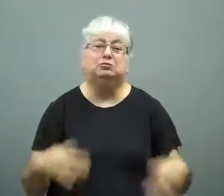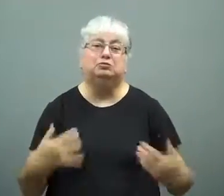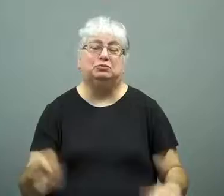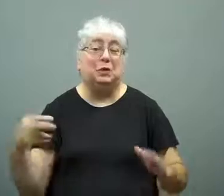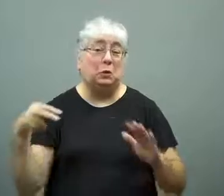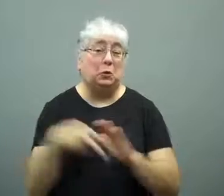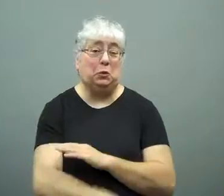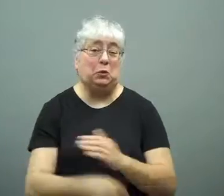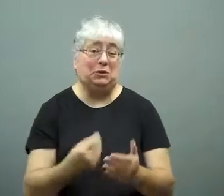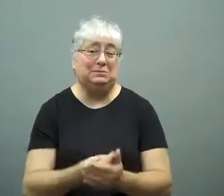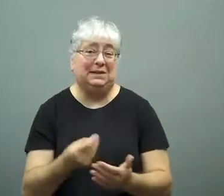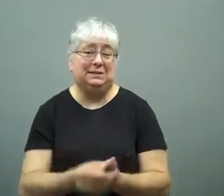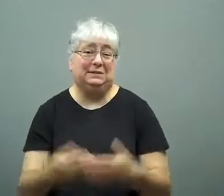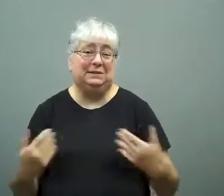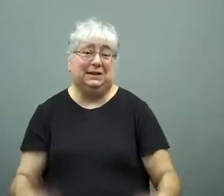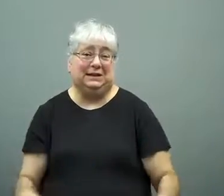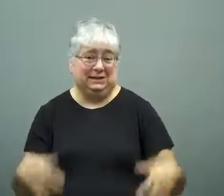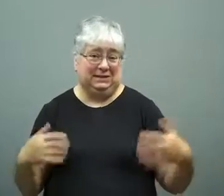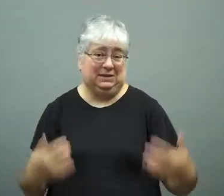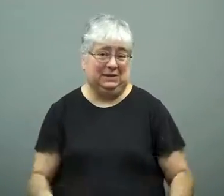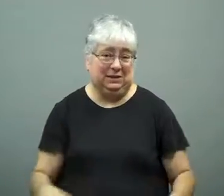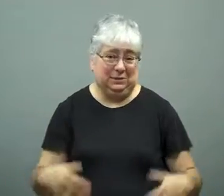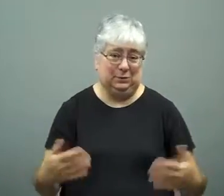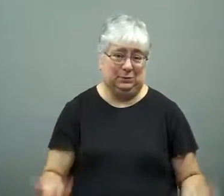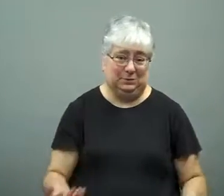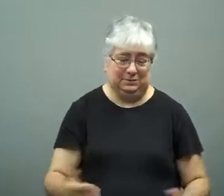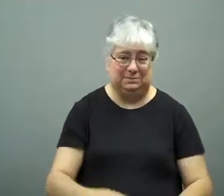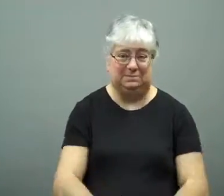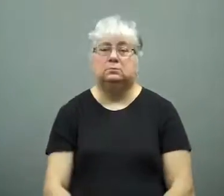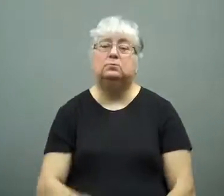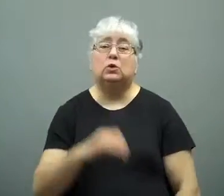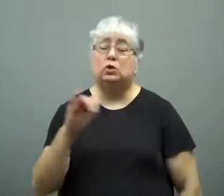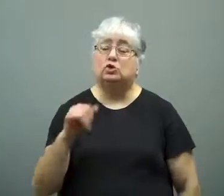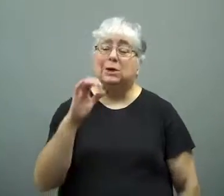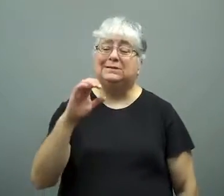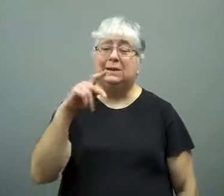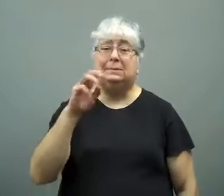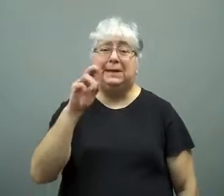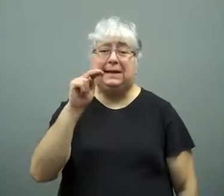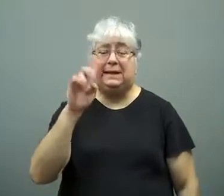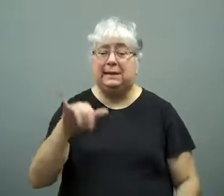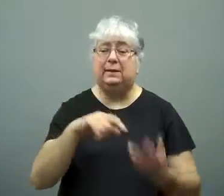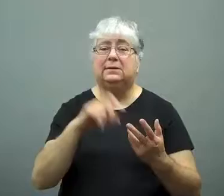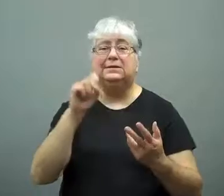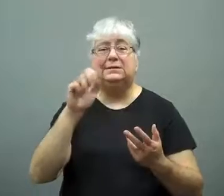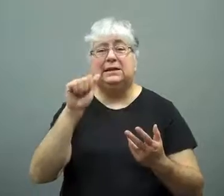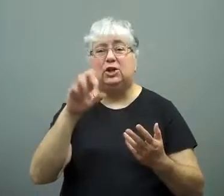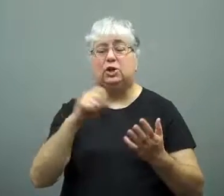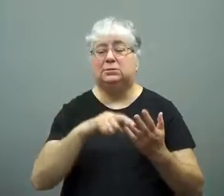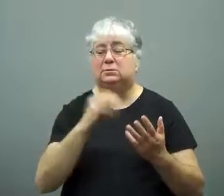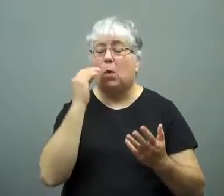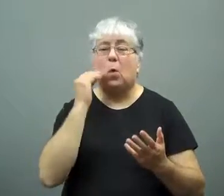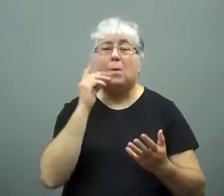That represents a lot of money lost.